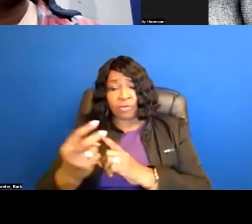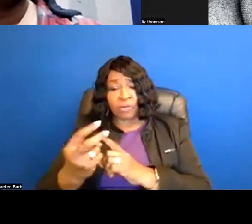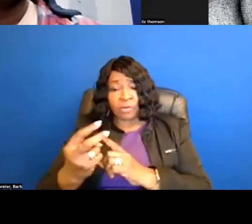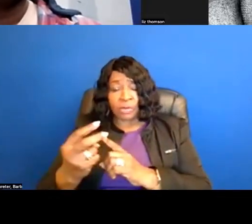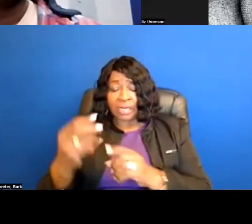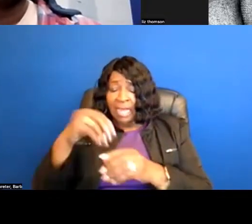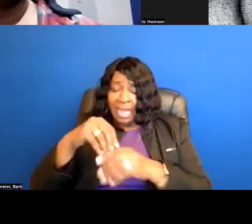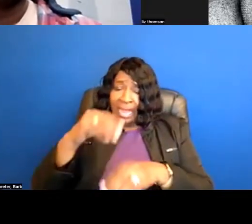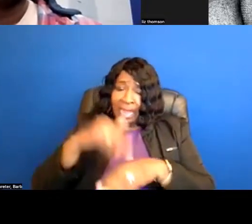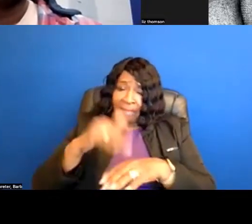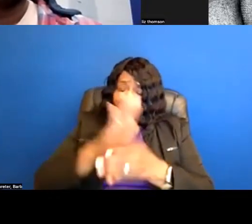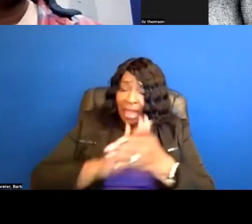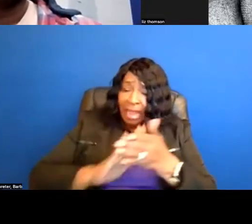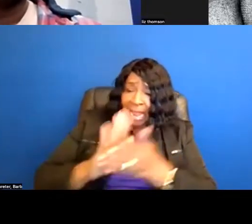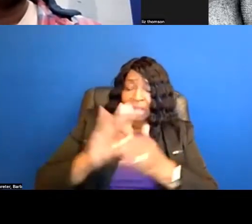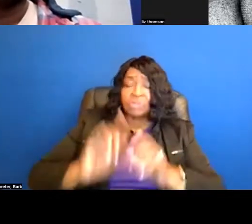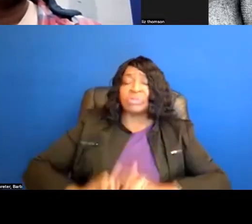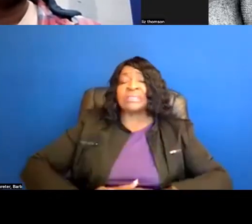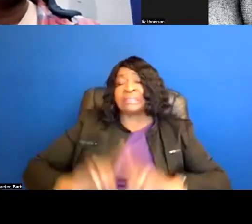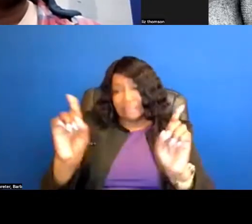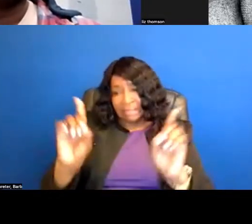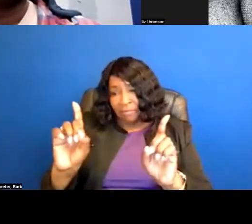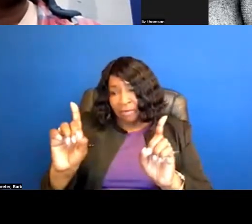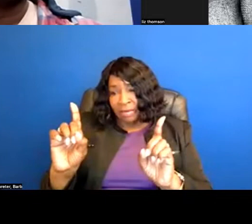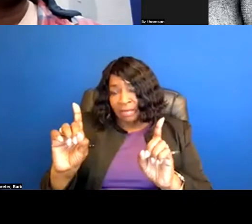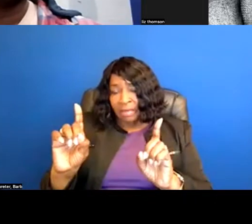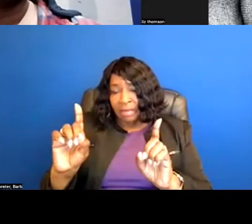was starkly different than the way students felt disability